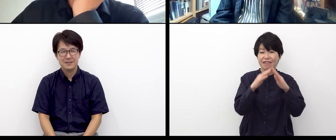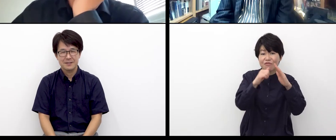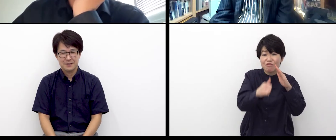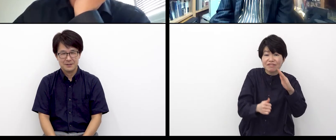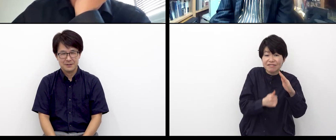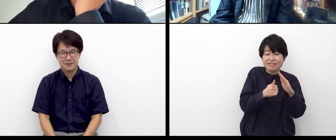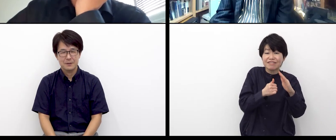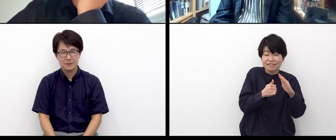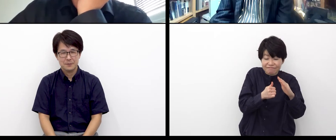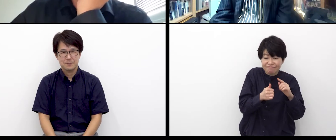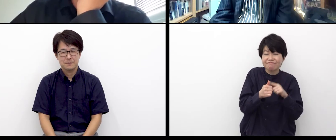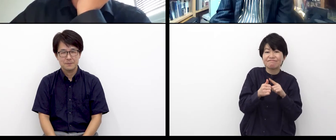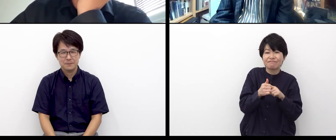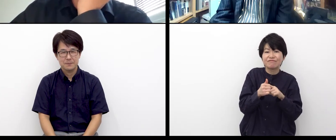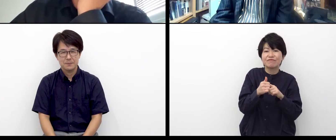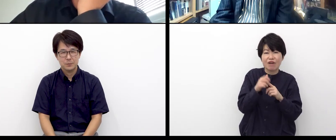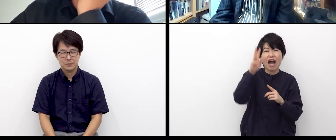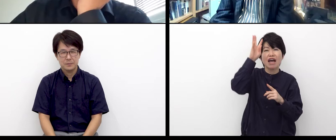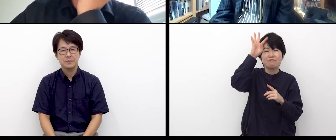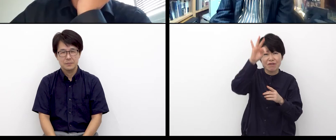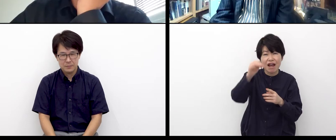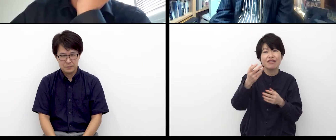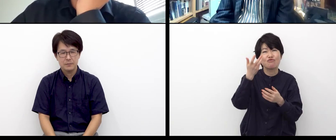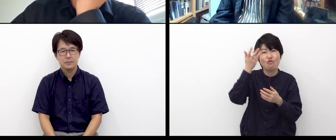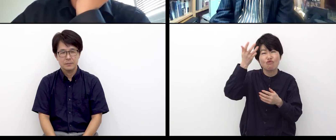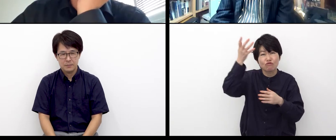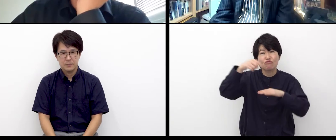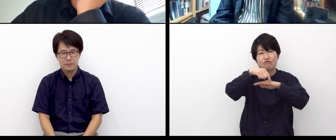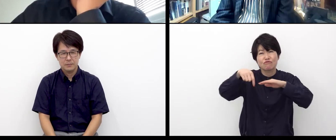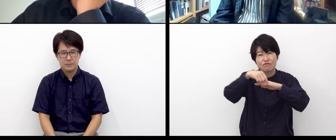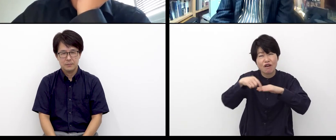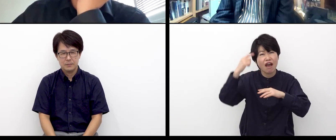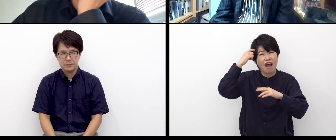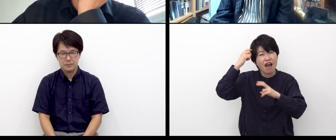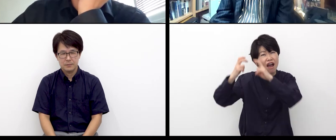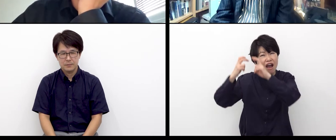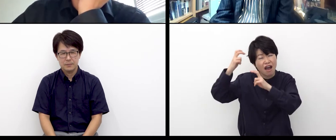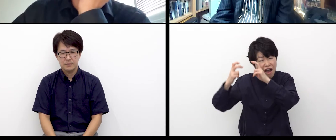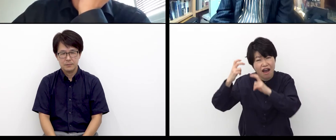going around too much in future prediction, and that’s mostly about its negative aspects.